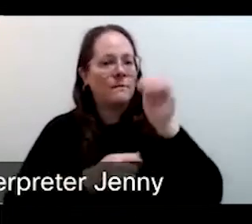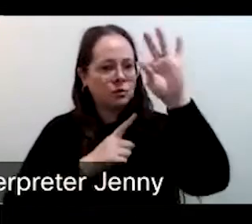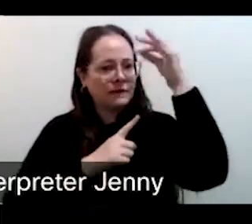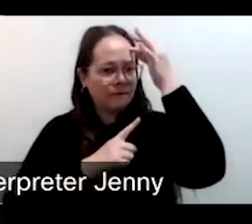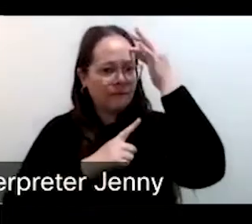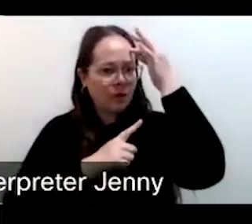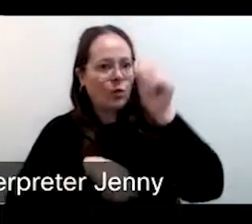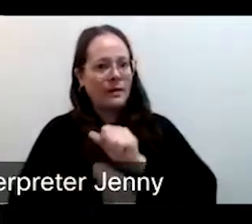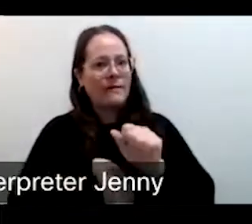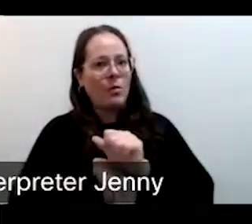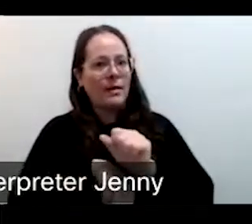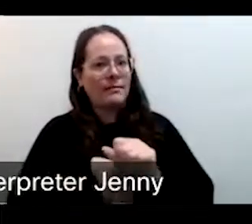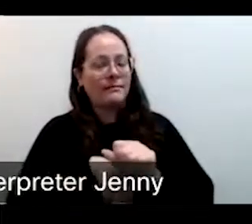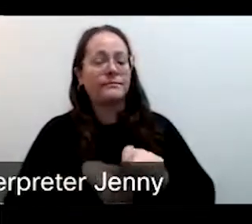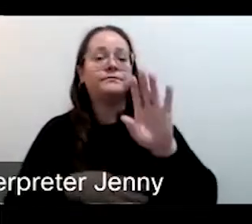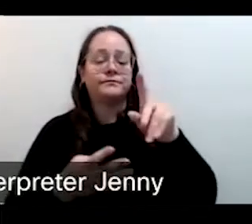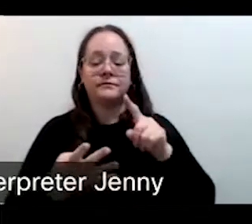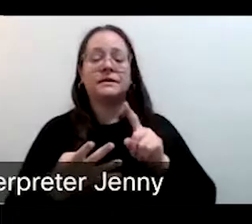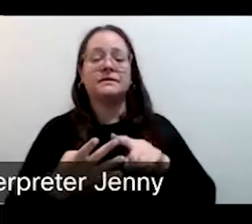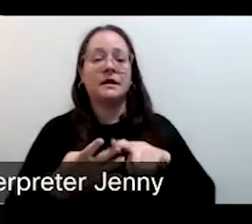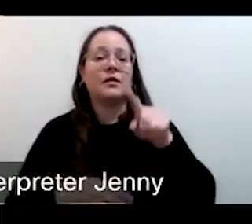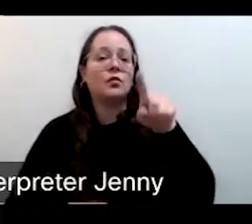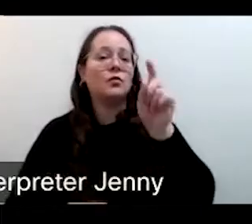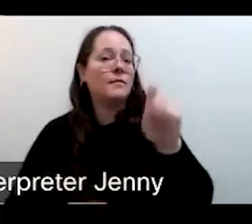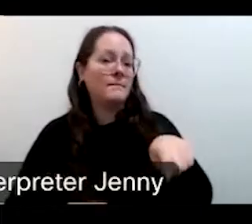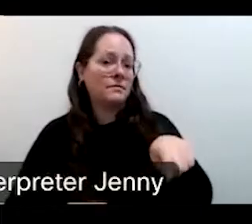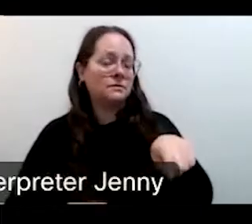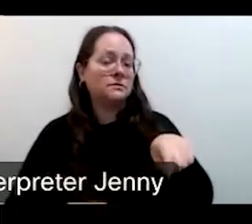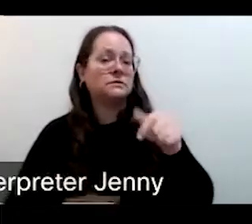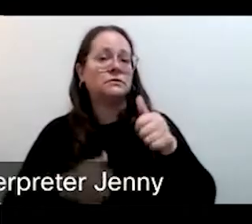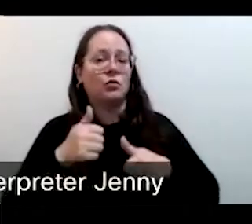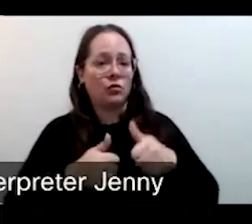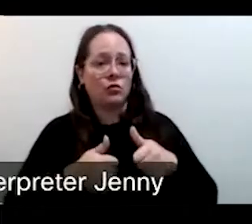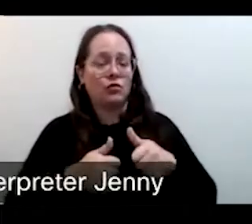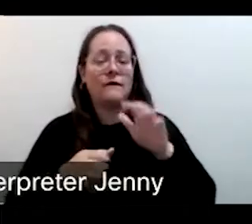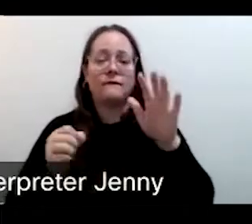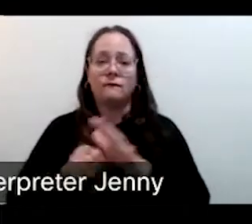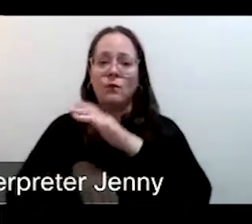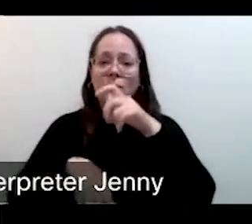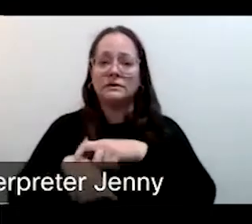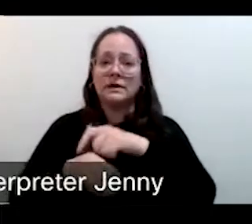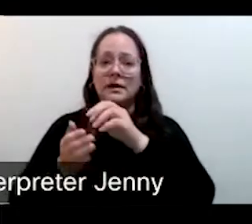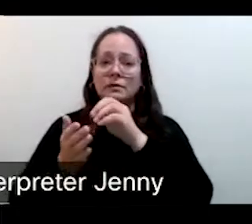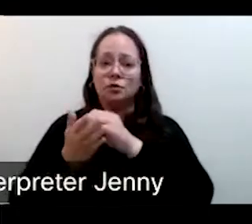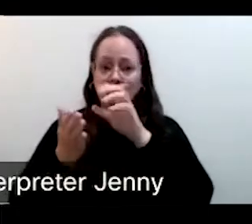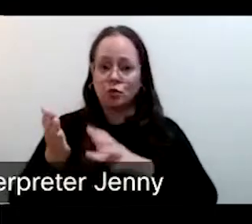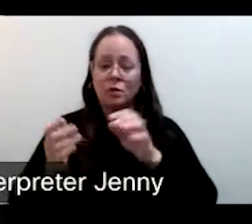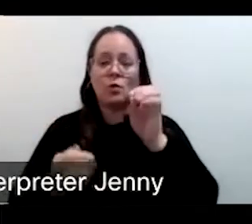Second, you must either be a current, full-time undergraduate or graduate student or a recent graduate.